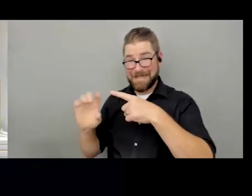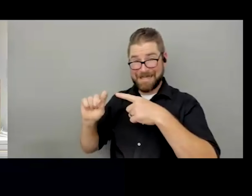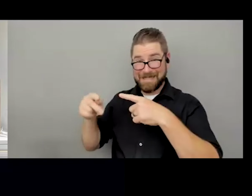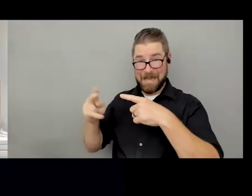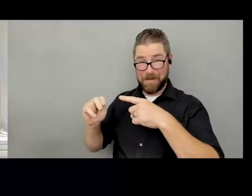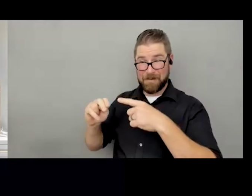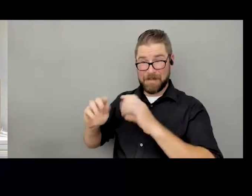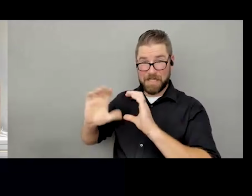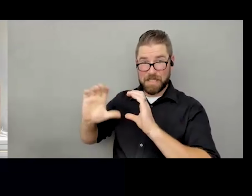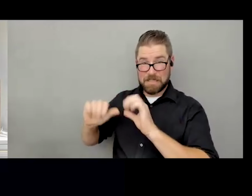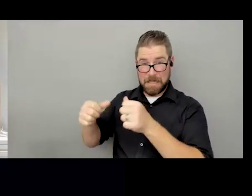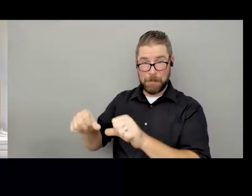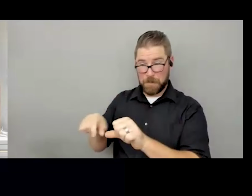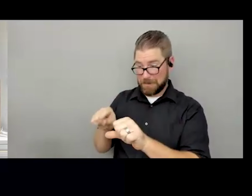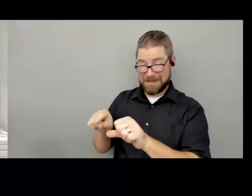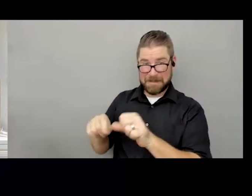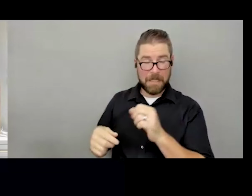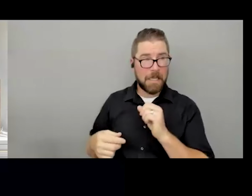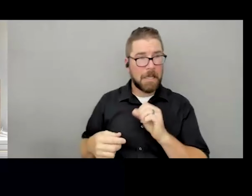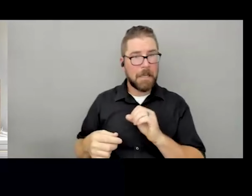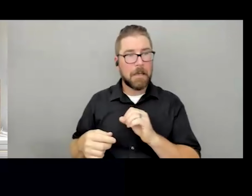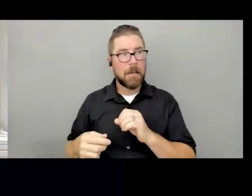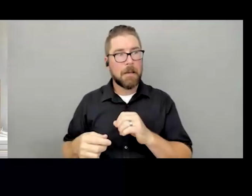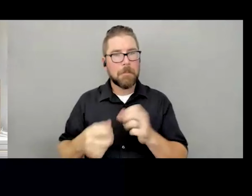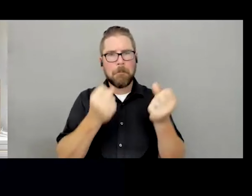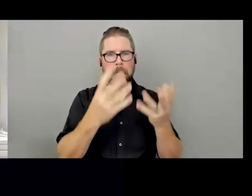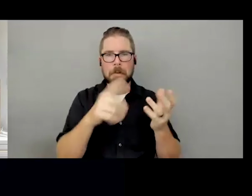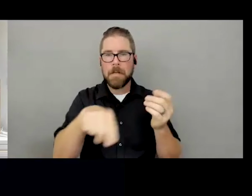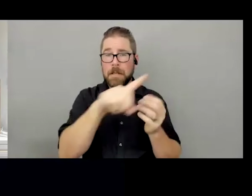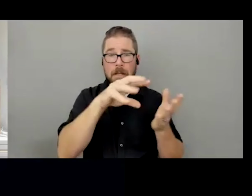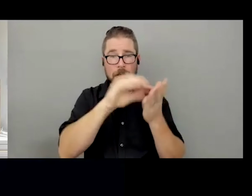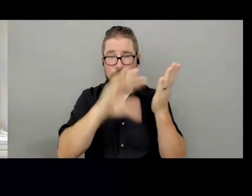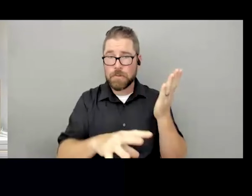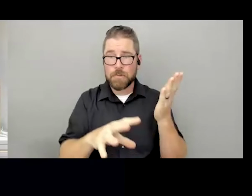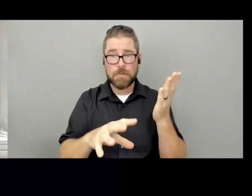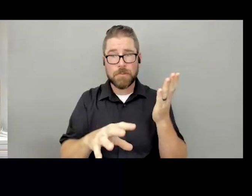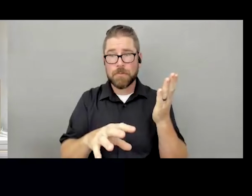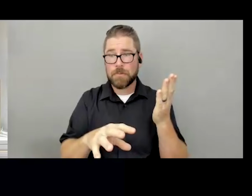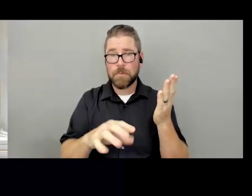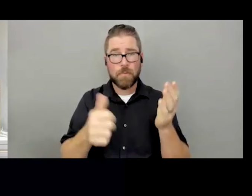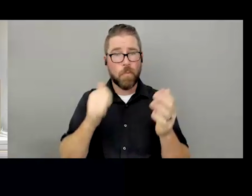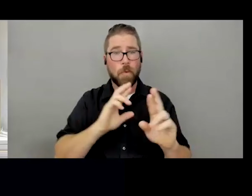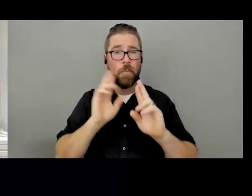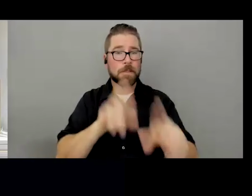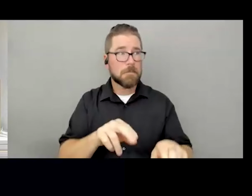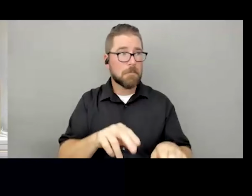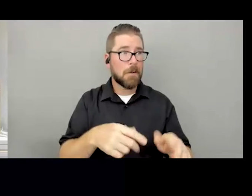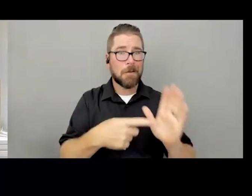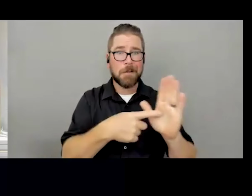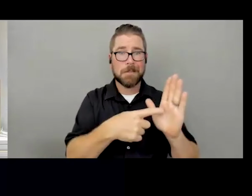A lot of the students don't respond to their reach outs to whether it be on a phone like Gerard was mentioning through email.